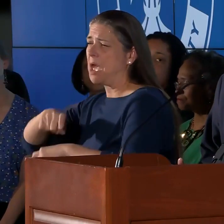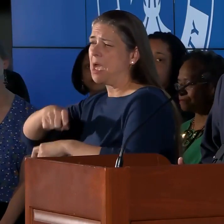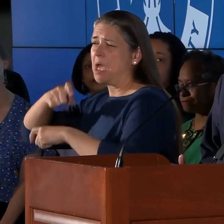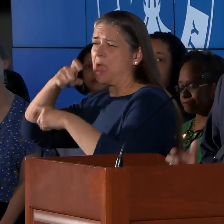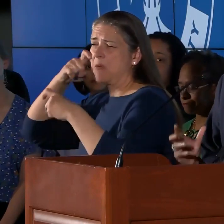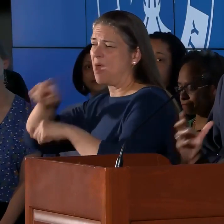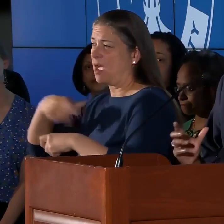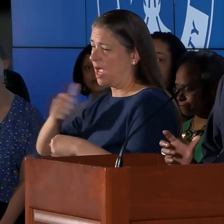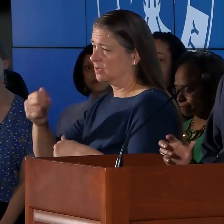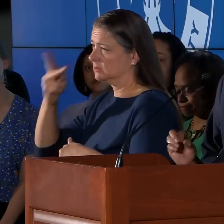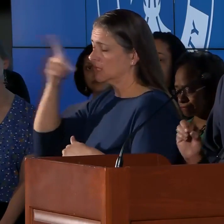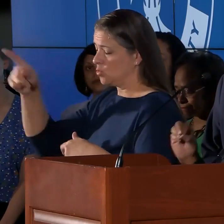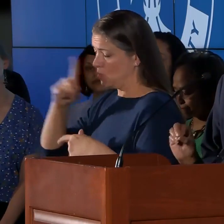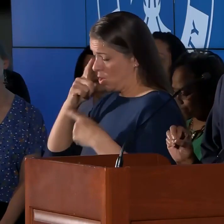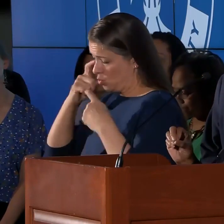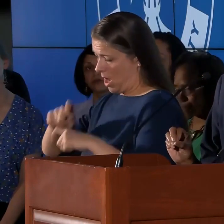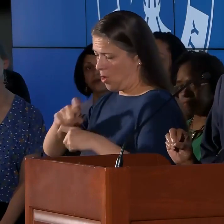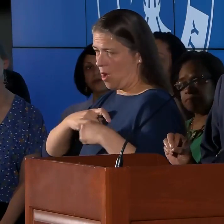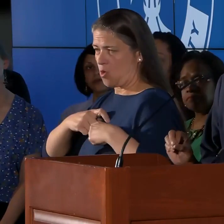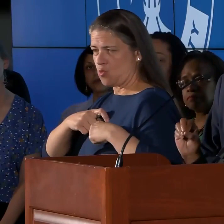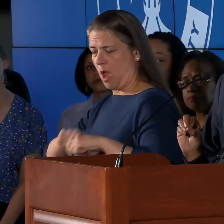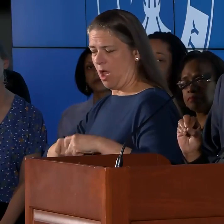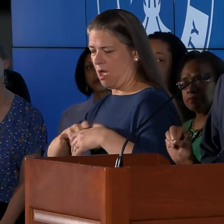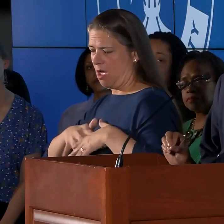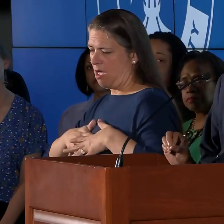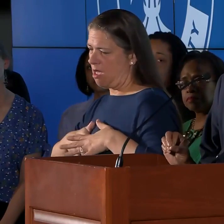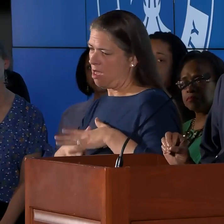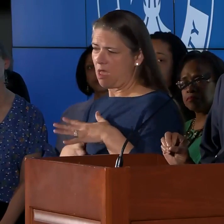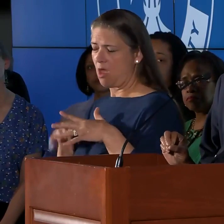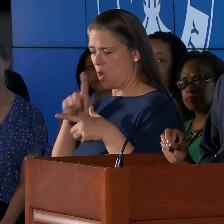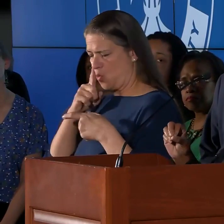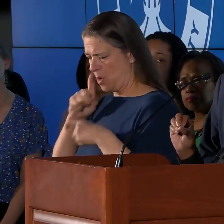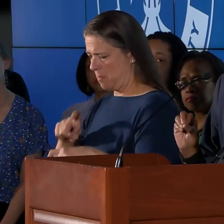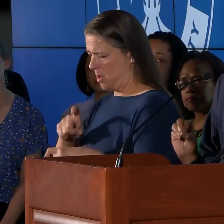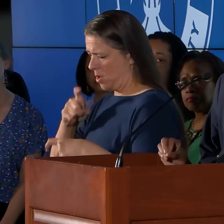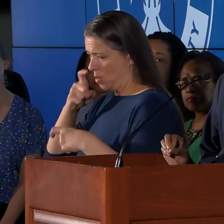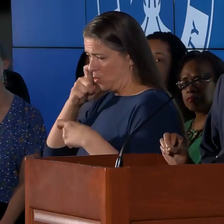and that right there sticks because they are weeping because someone